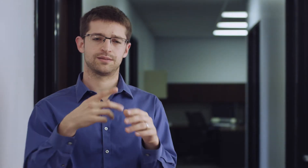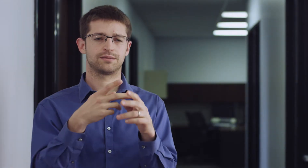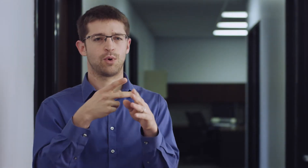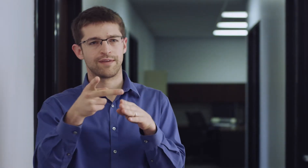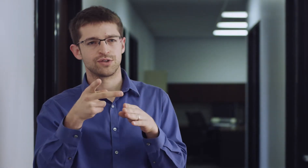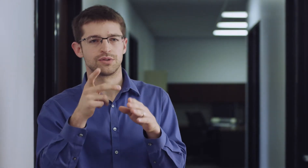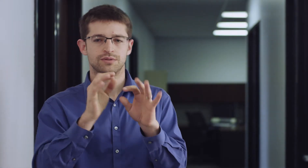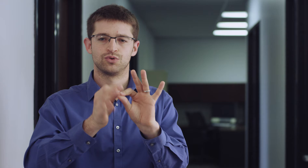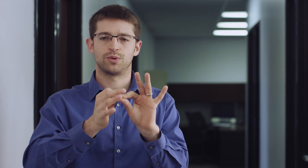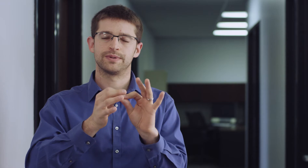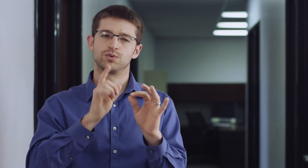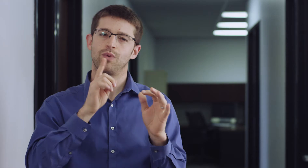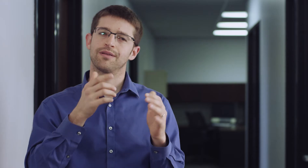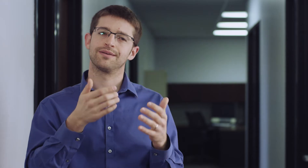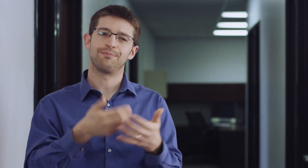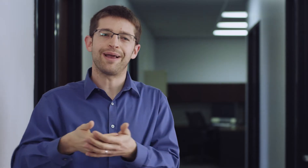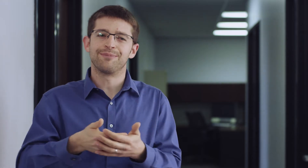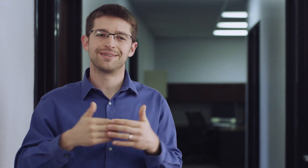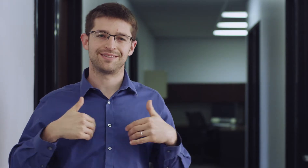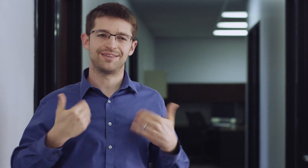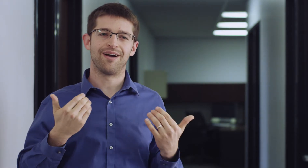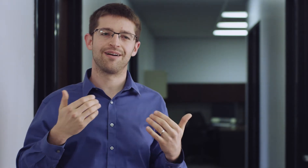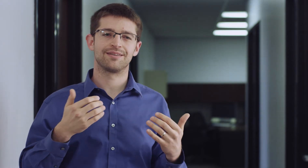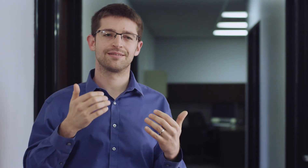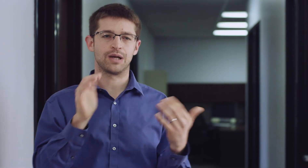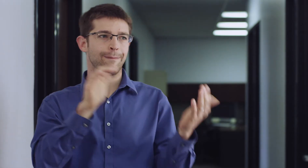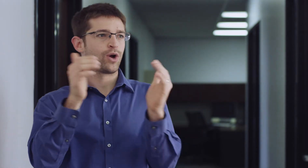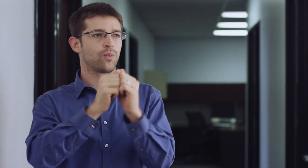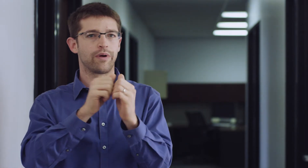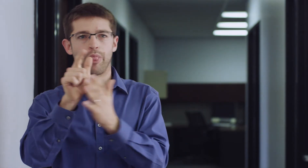The interpreting field is still in its infancy and young compared to other professions like